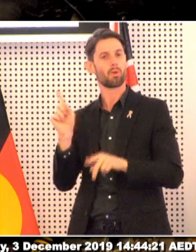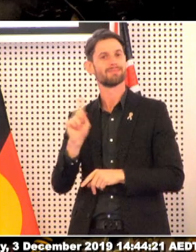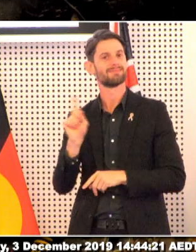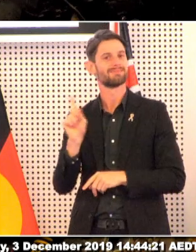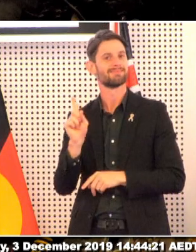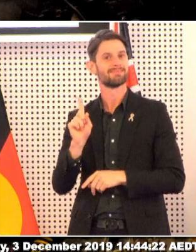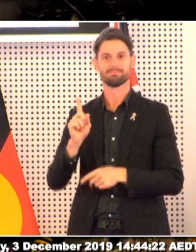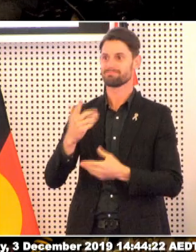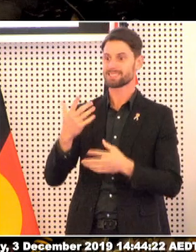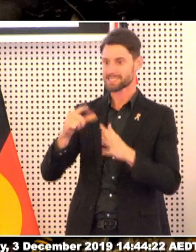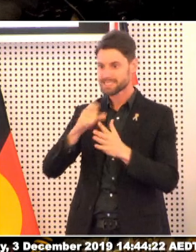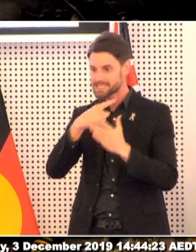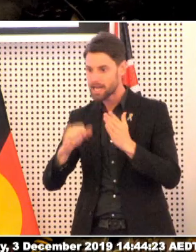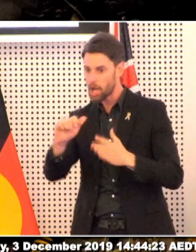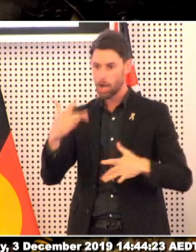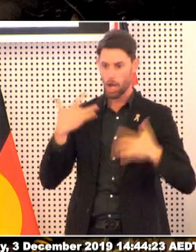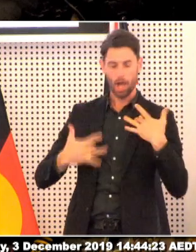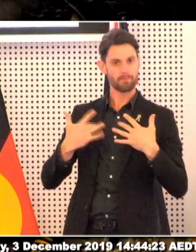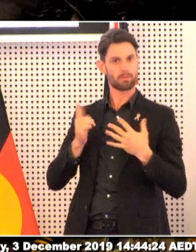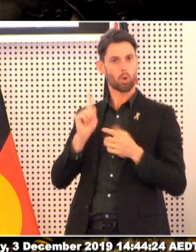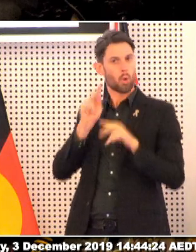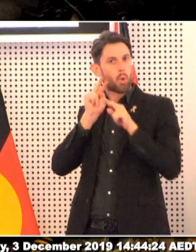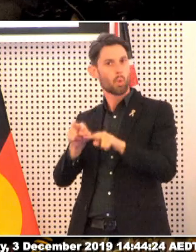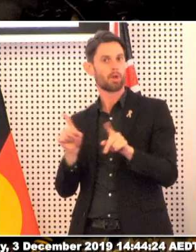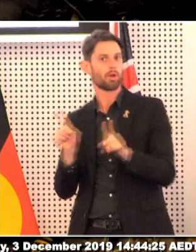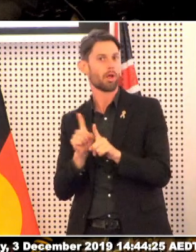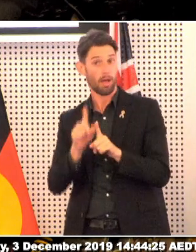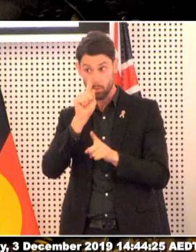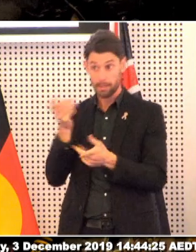actually made a change or difference for a person with a disability?